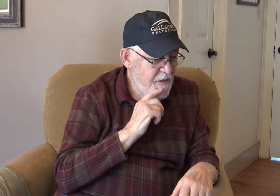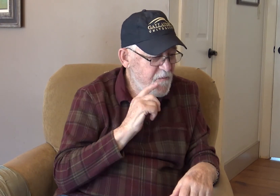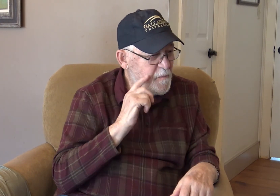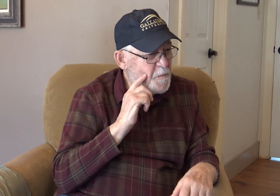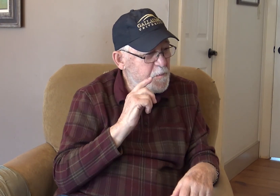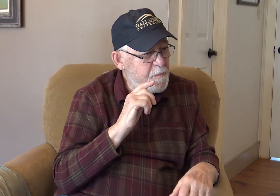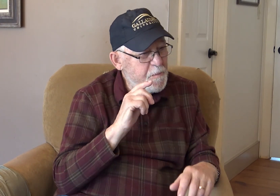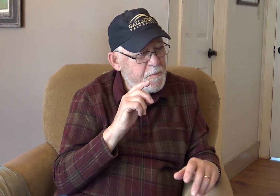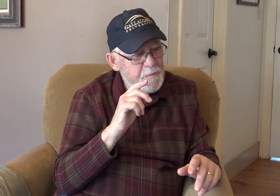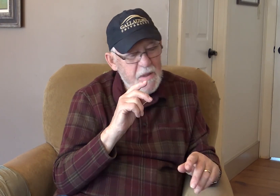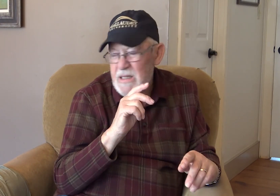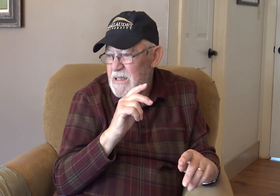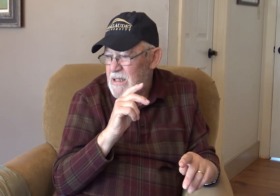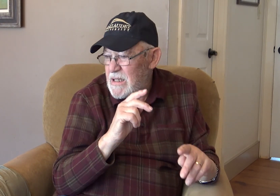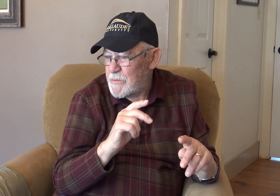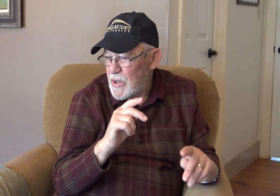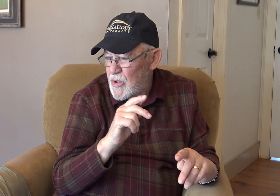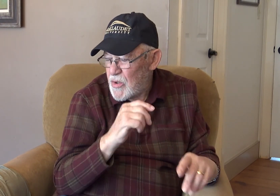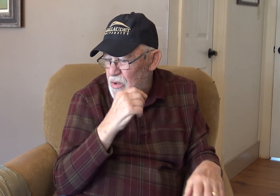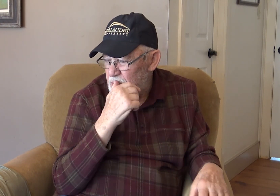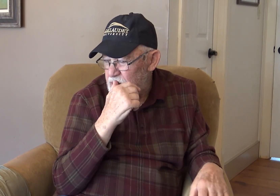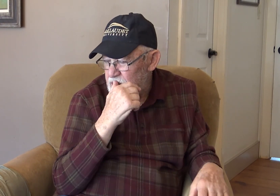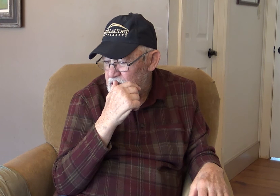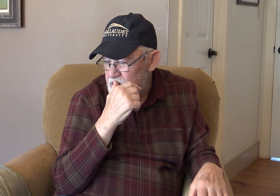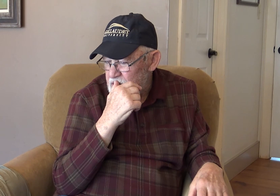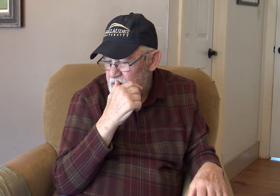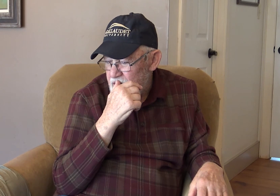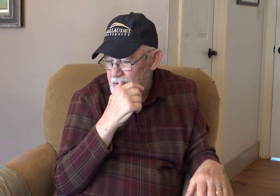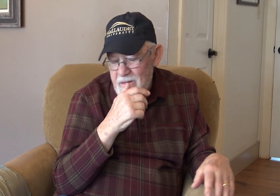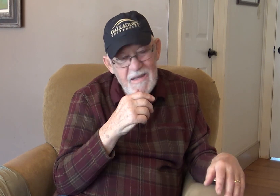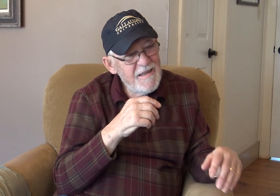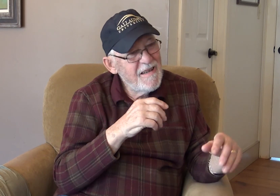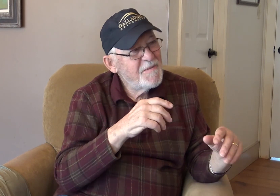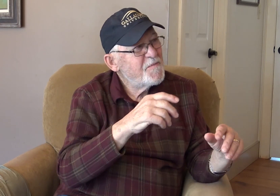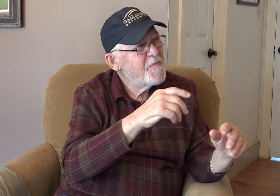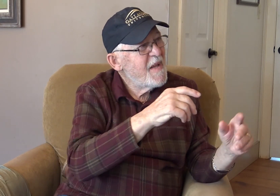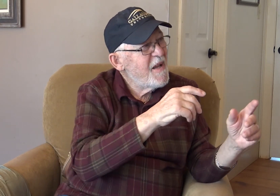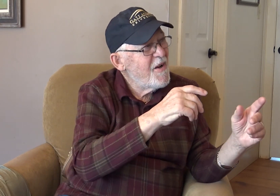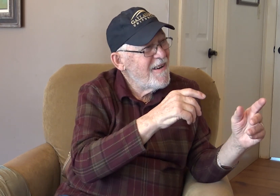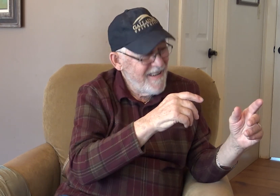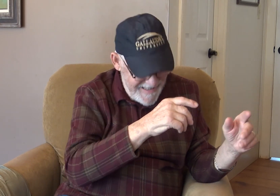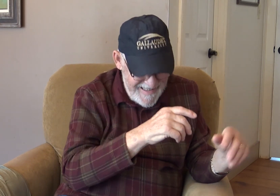"Deaf people"... [interviewer off-screen] - Yes!